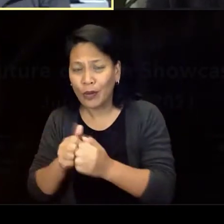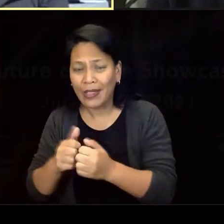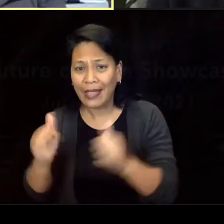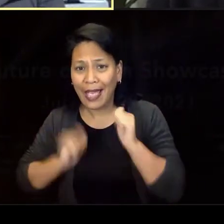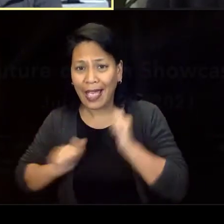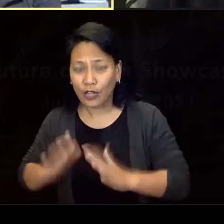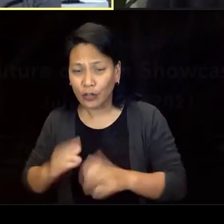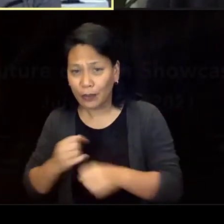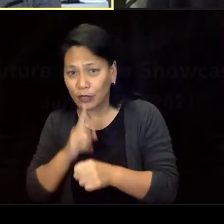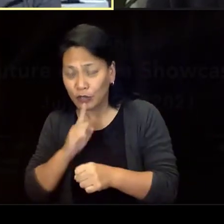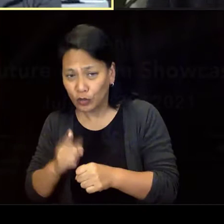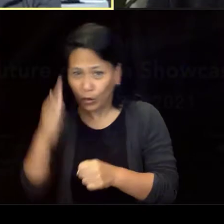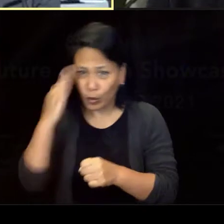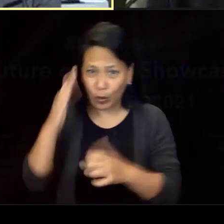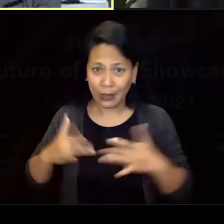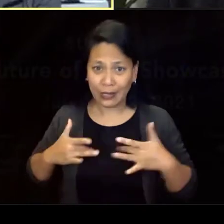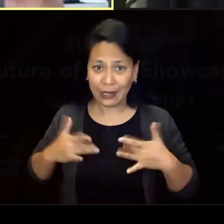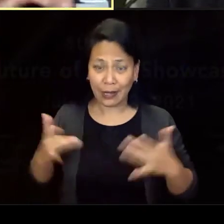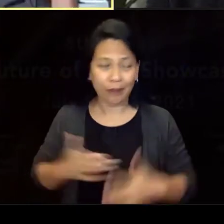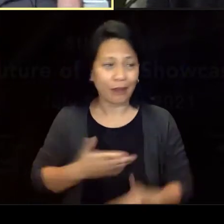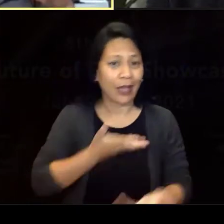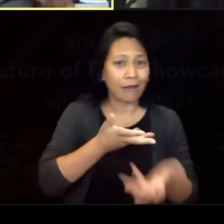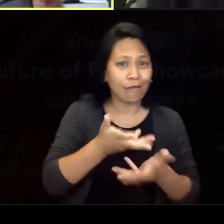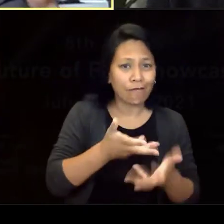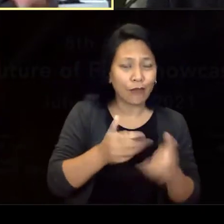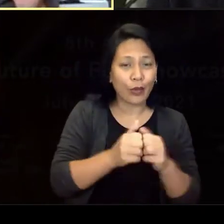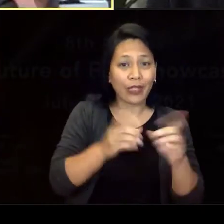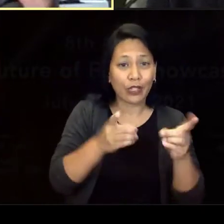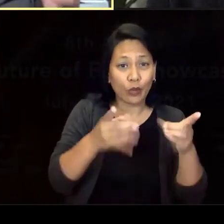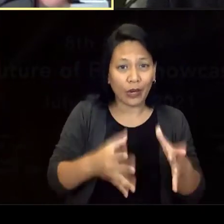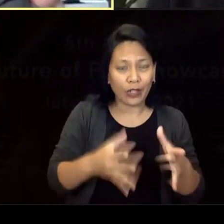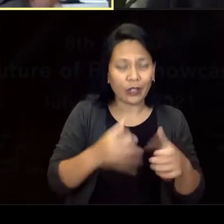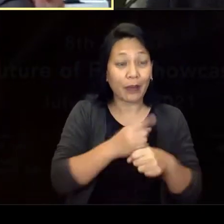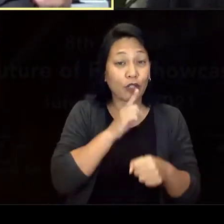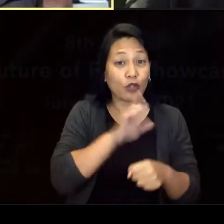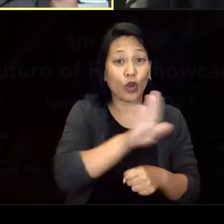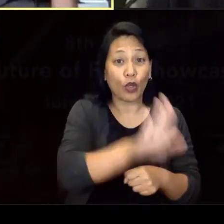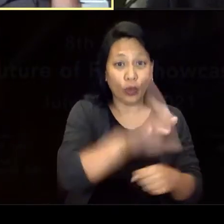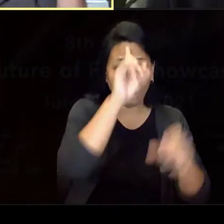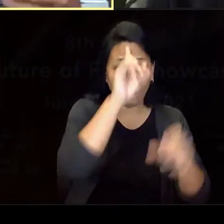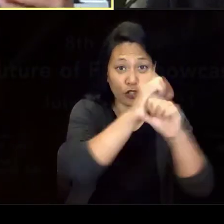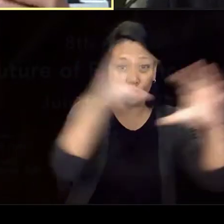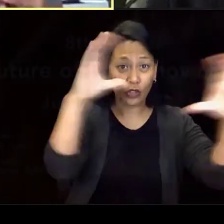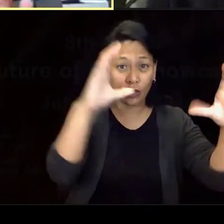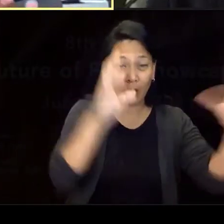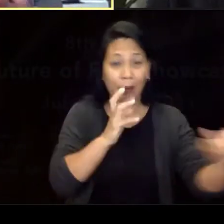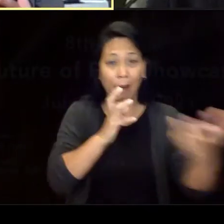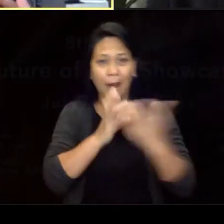I'm talking to the director a bunch to make sure I'm like creating that vision, creating that character that they want to portray on the screen.